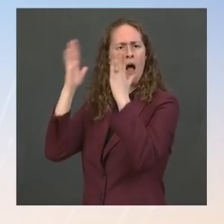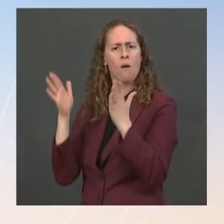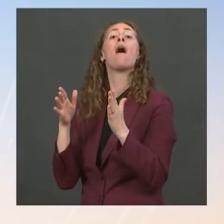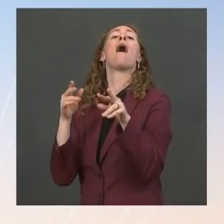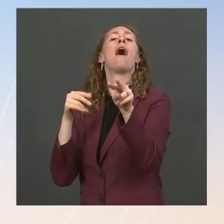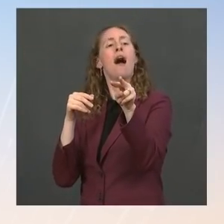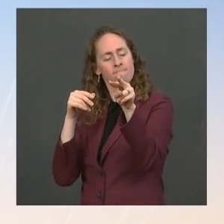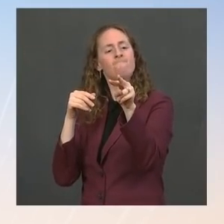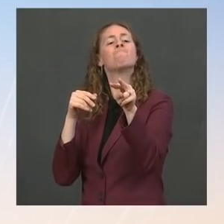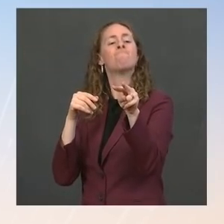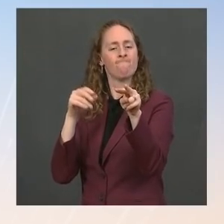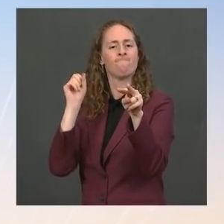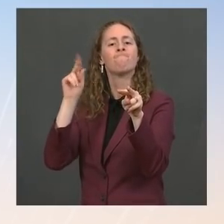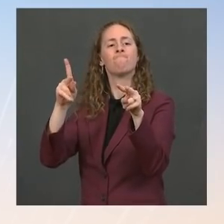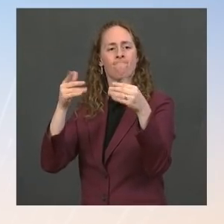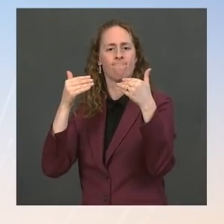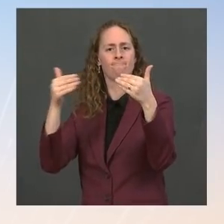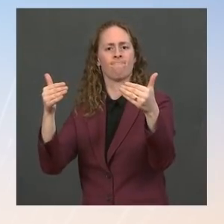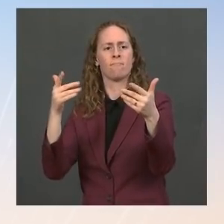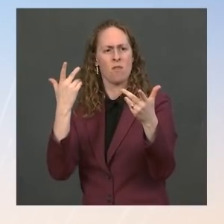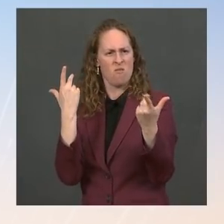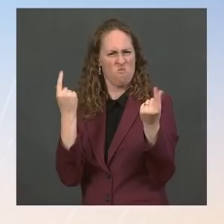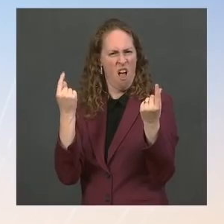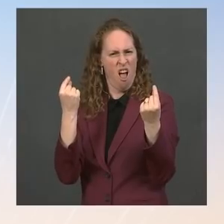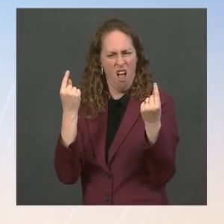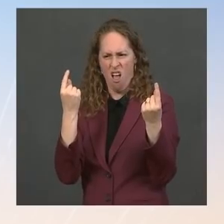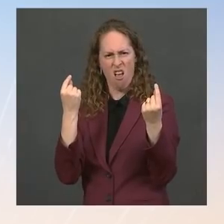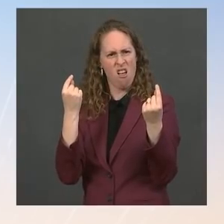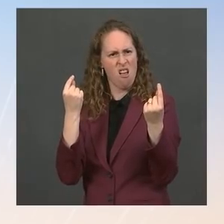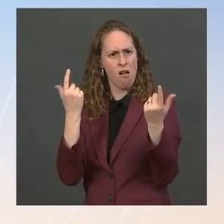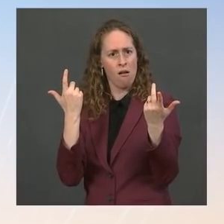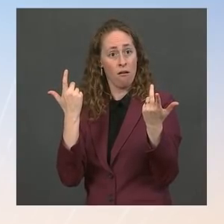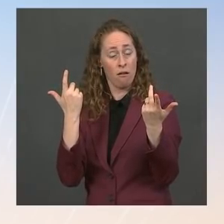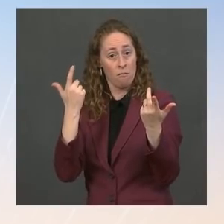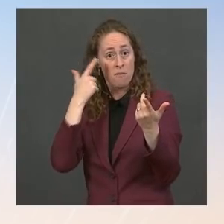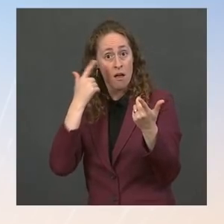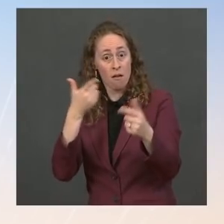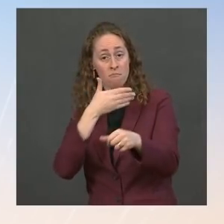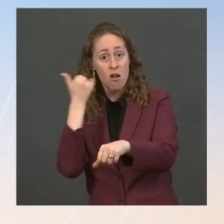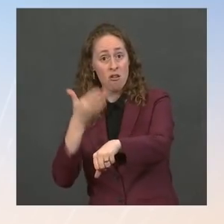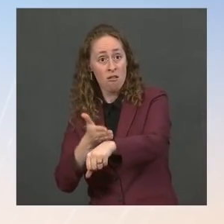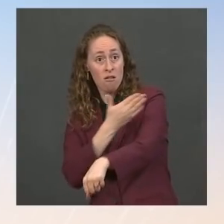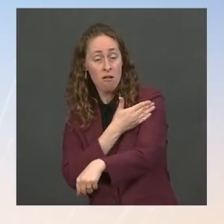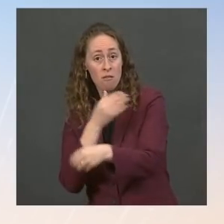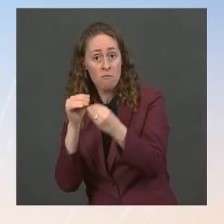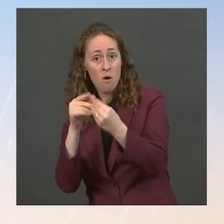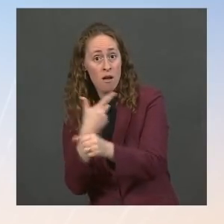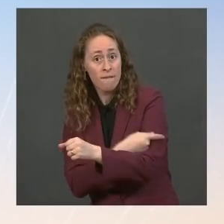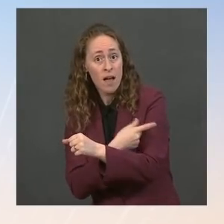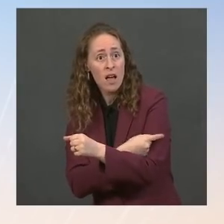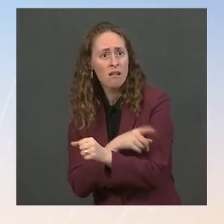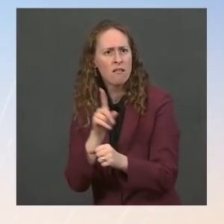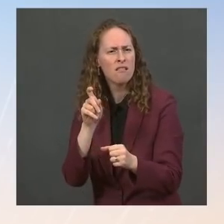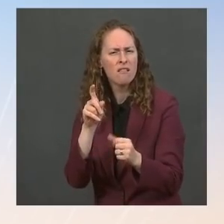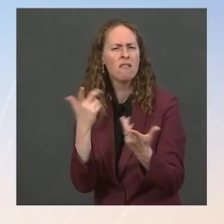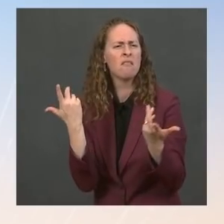Was it the vaccination rates in Europe? And how will the contact tracing work? And what resources will be put to that?